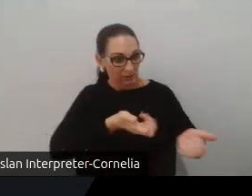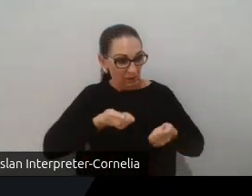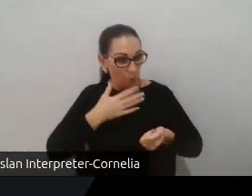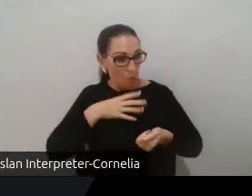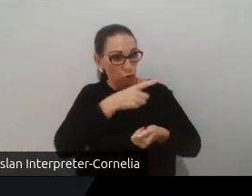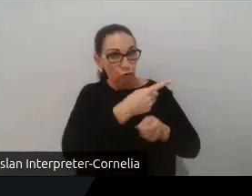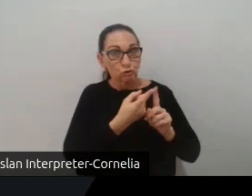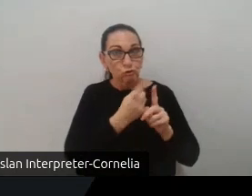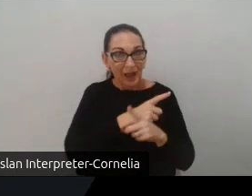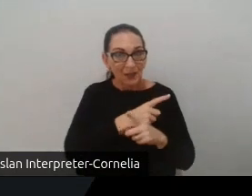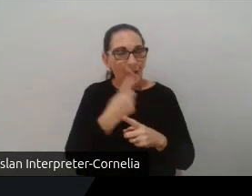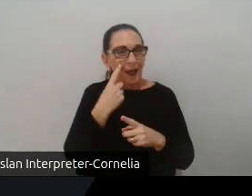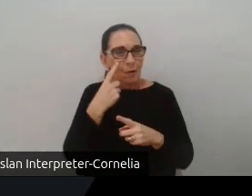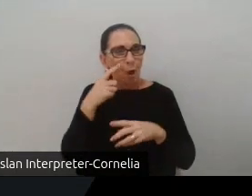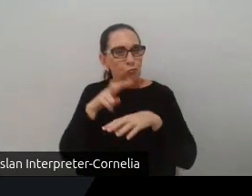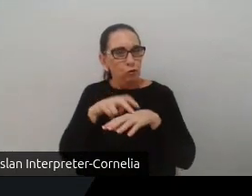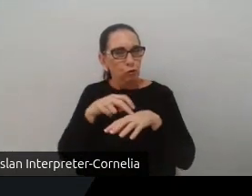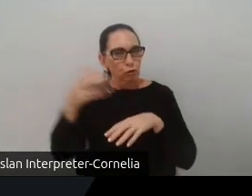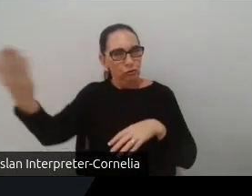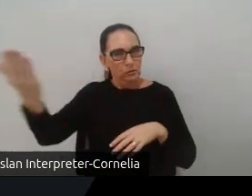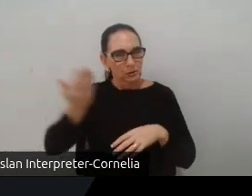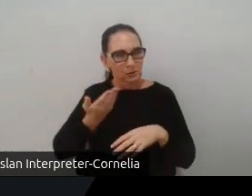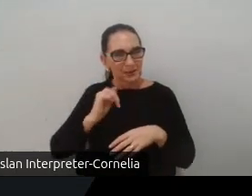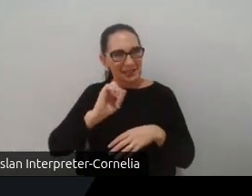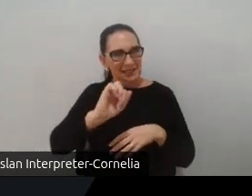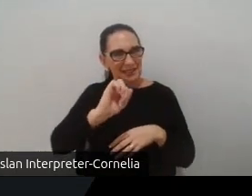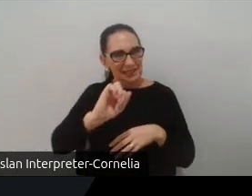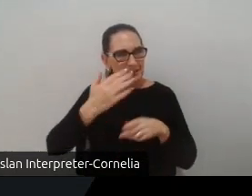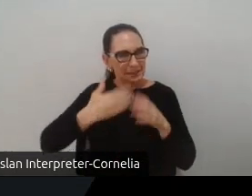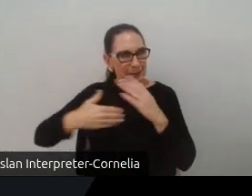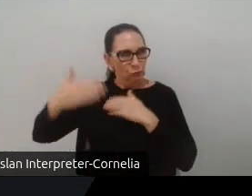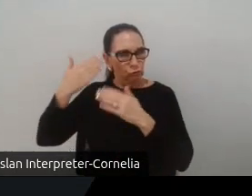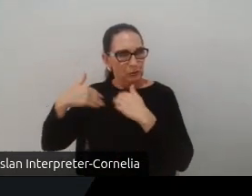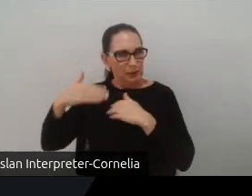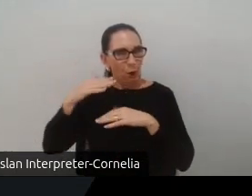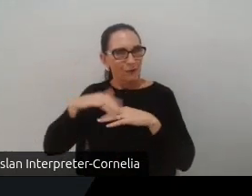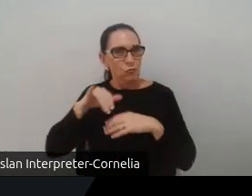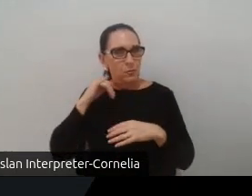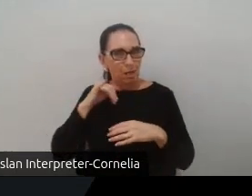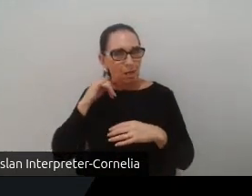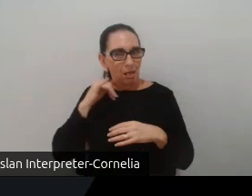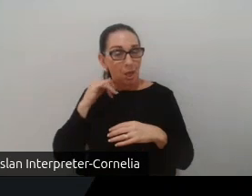history from the prosecution and you will normally have prosecuting prosecution sitting in the DV